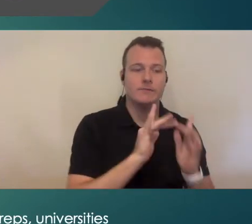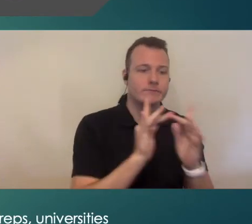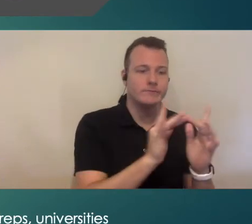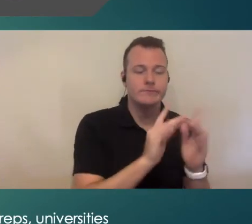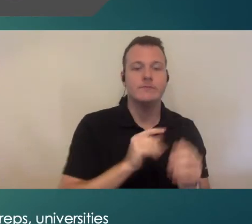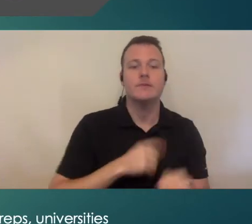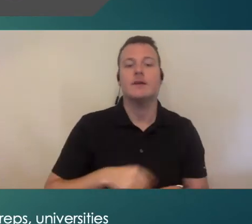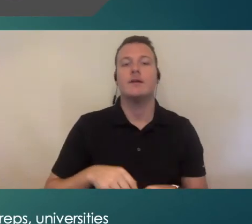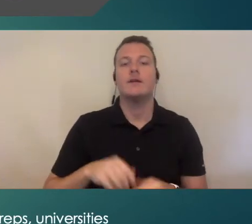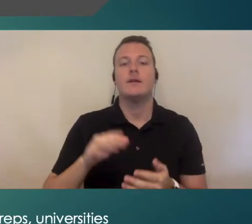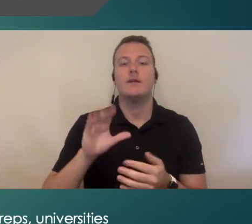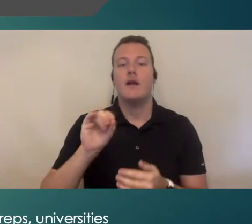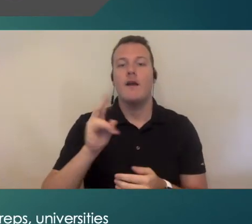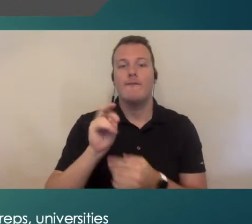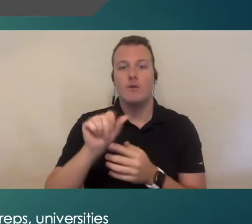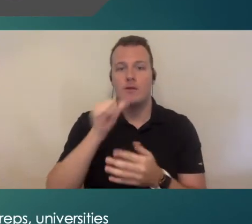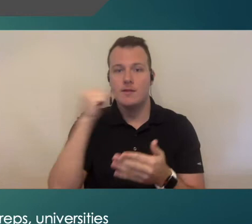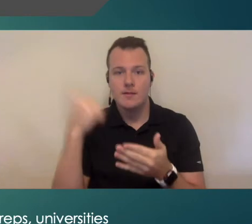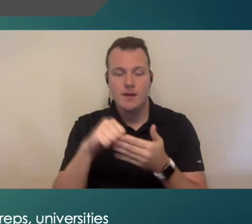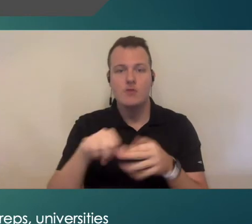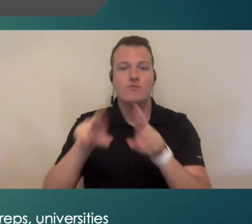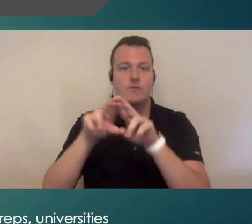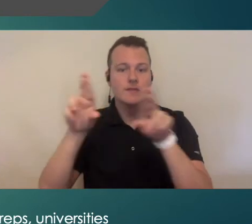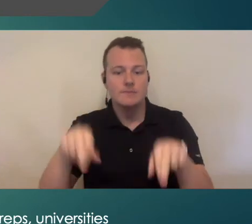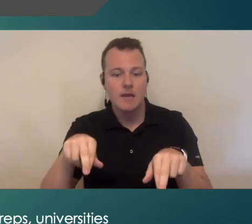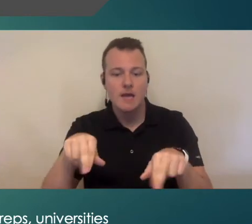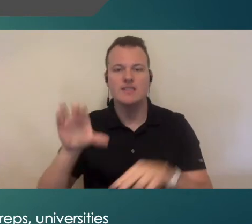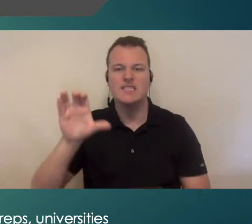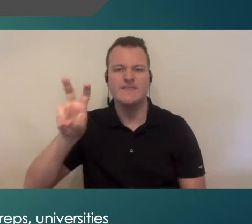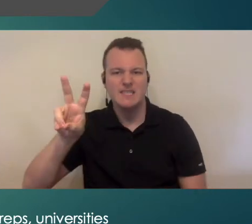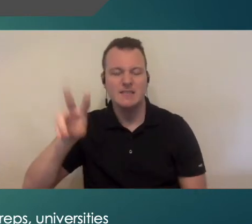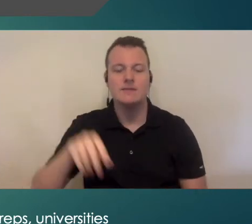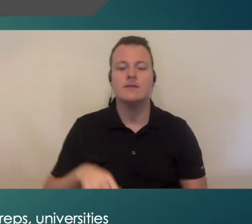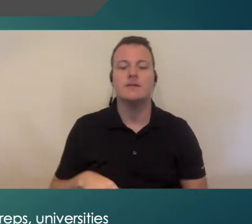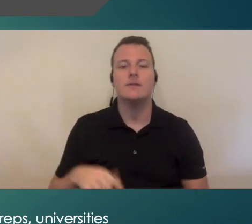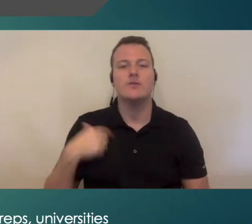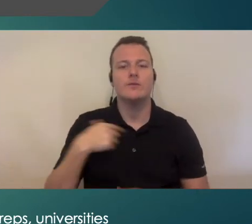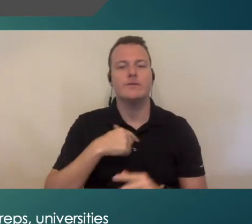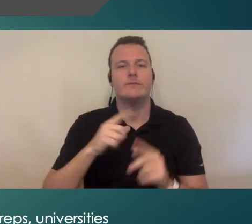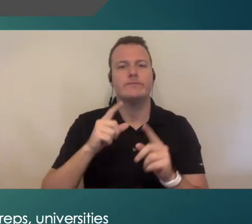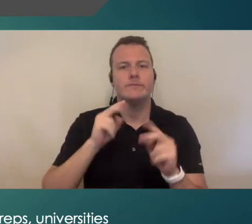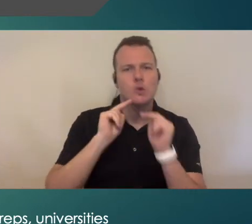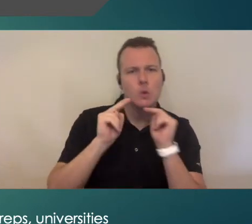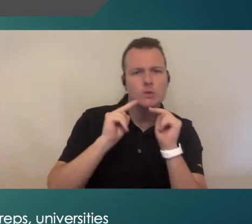resumes, and curriculum vitaes, and finally interviewing and negotiating skills.